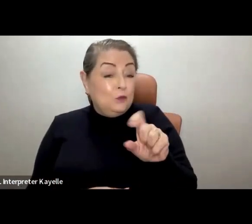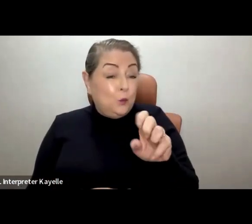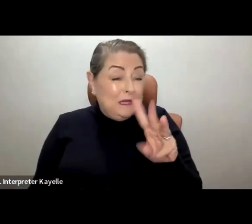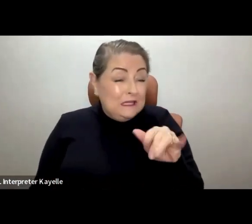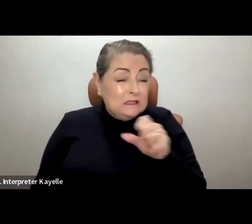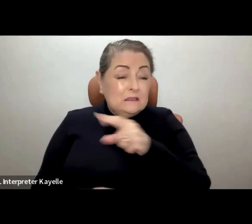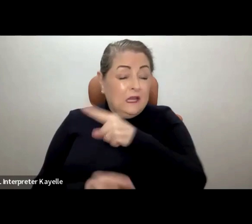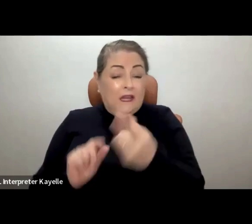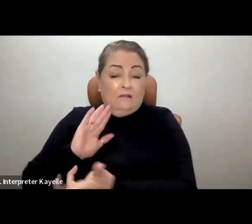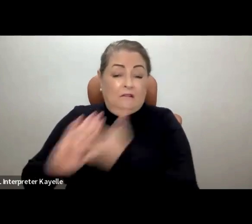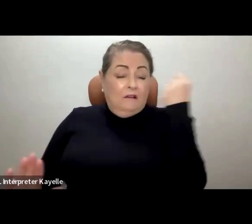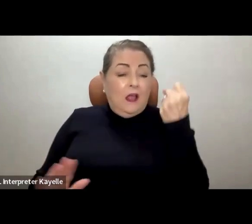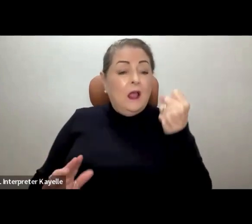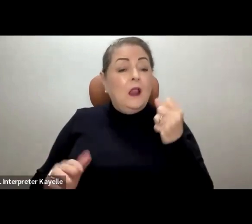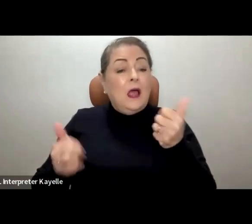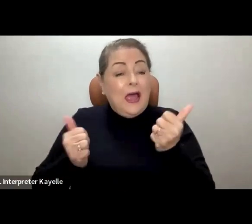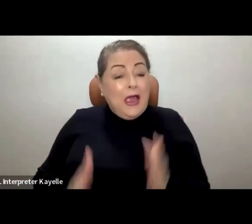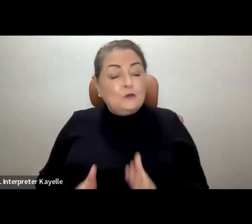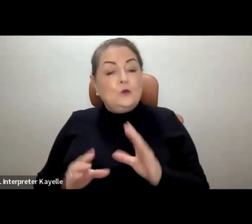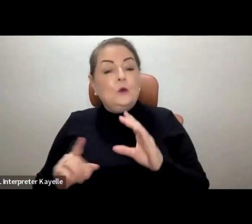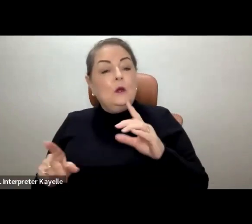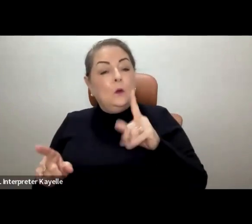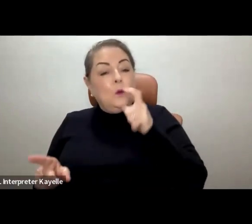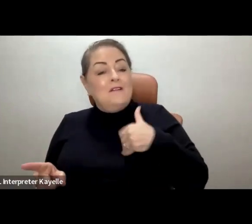the actor with cerebral palsy is never going to be get to have a